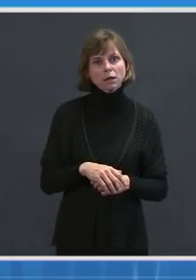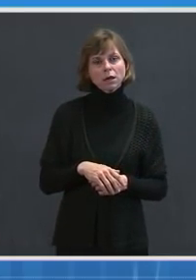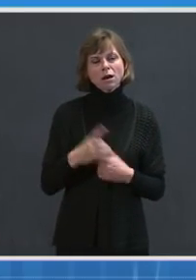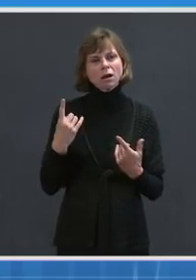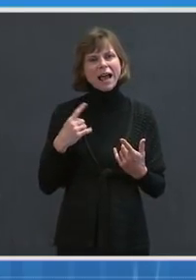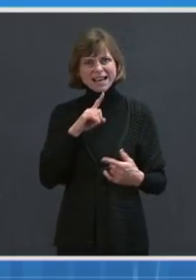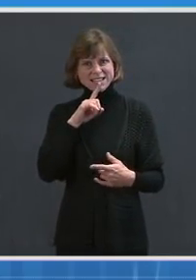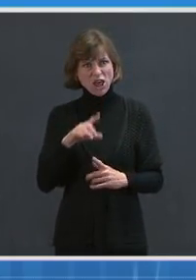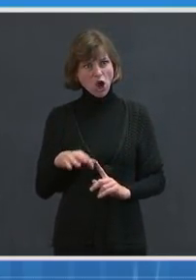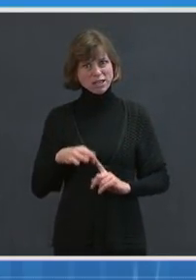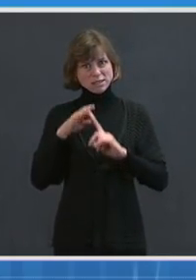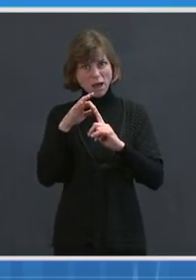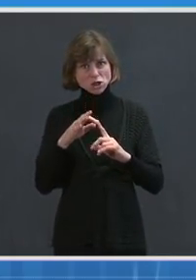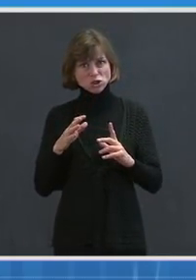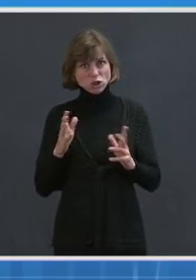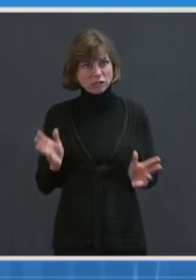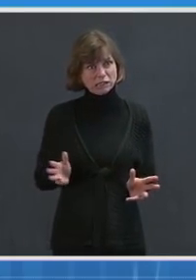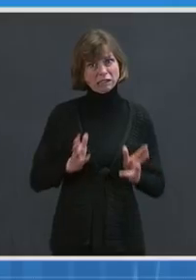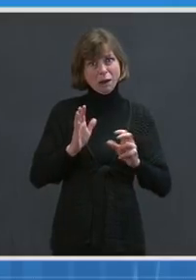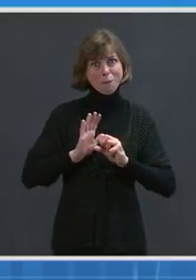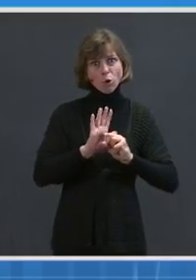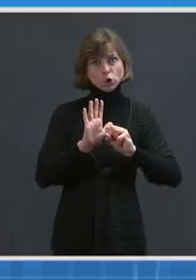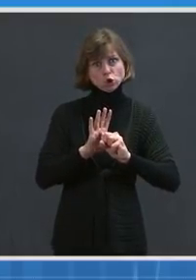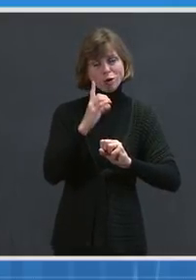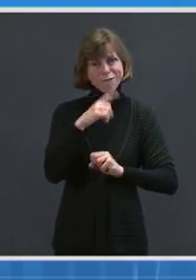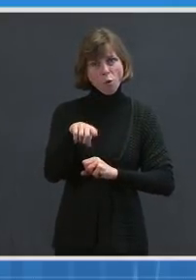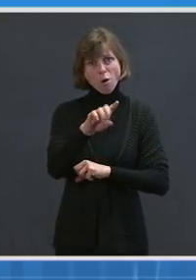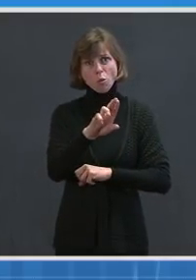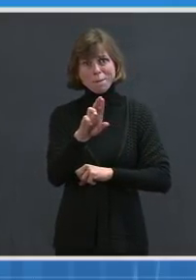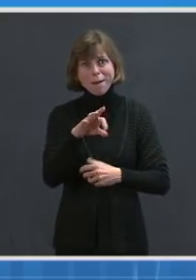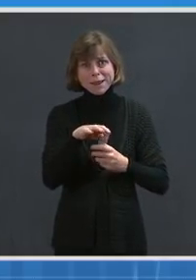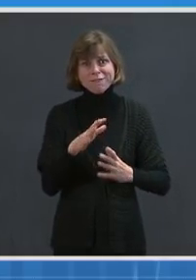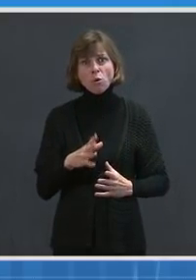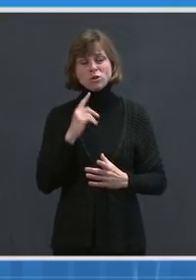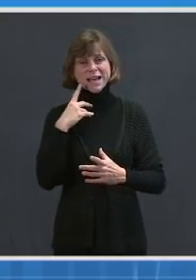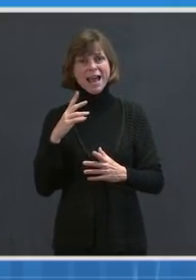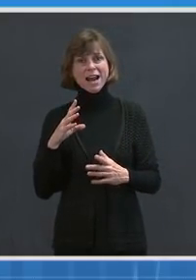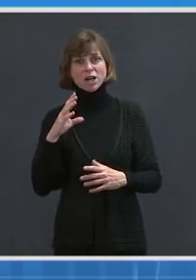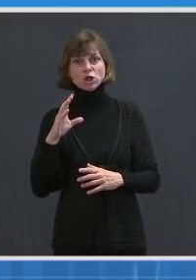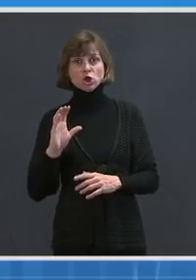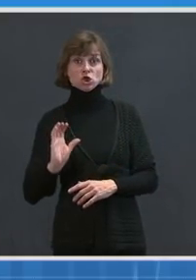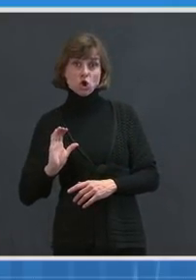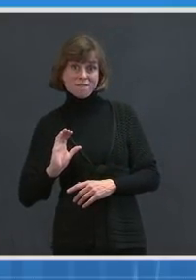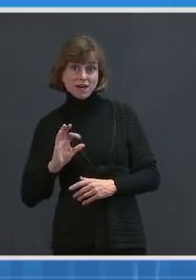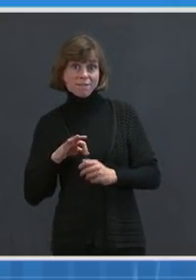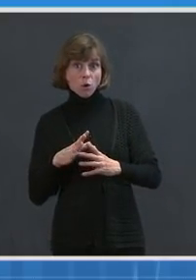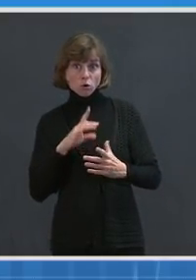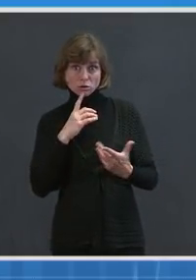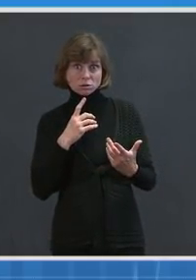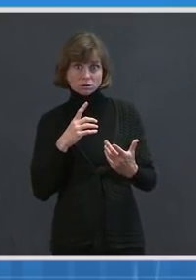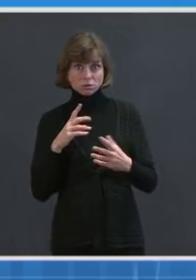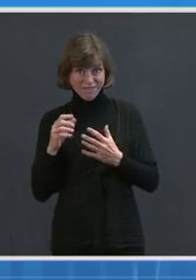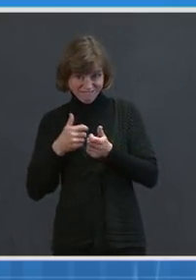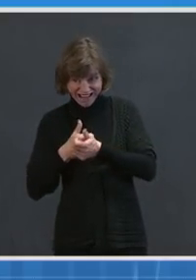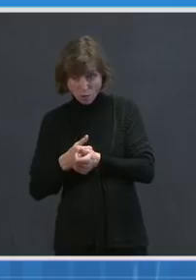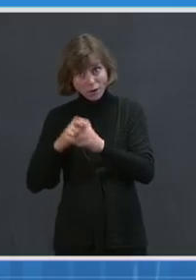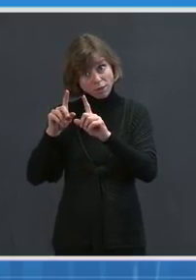for conservative voters who, according to polling, are showing a big amount of vaccine hesitancy.